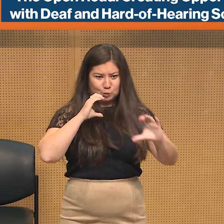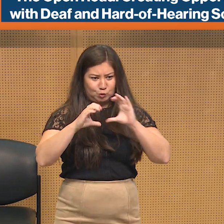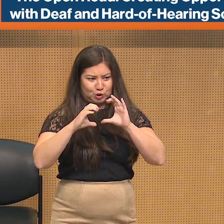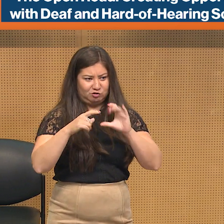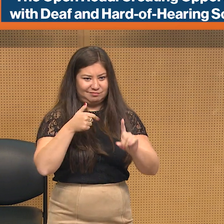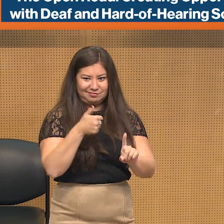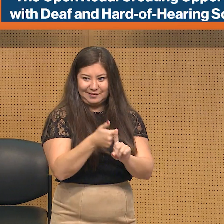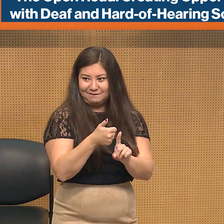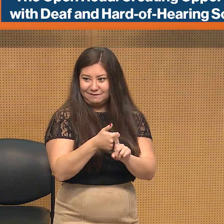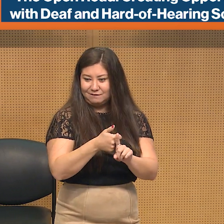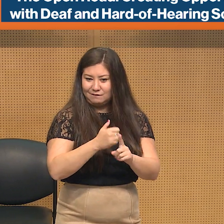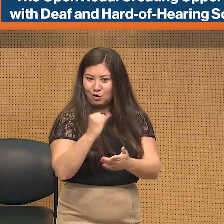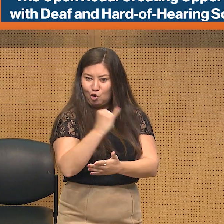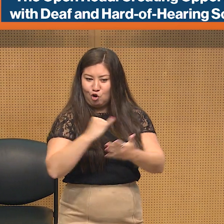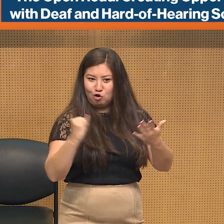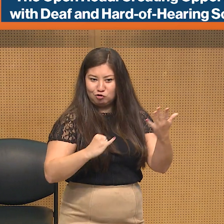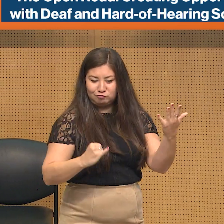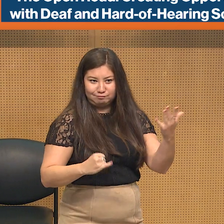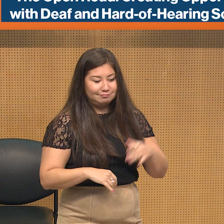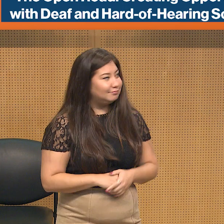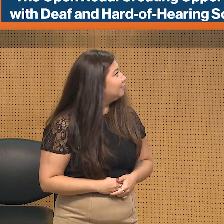Science communication as an art.